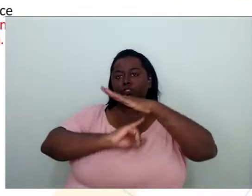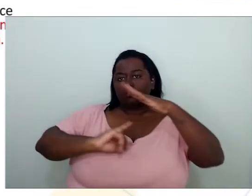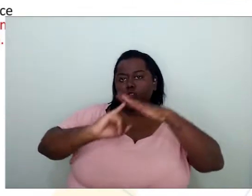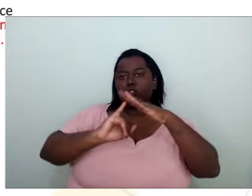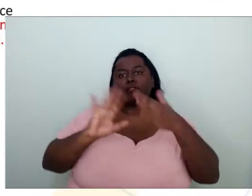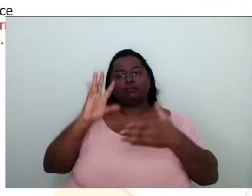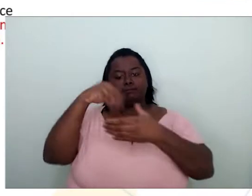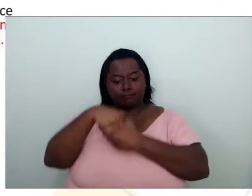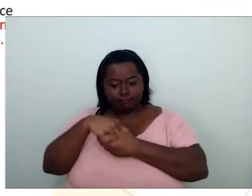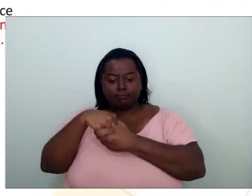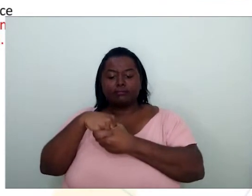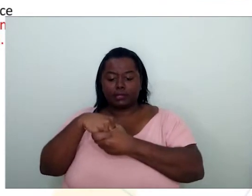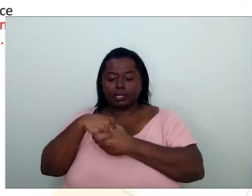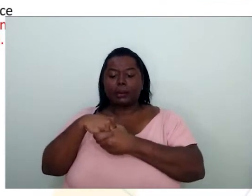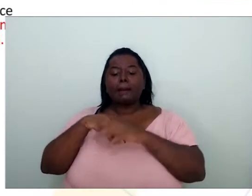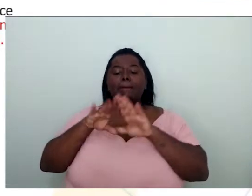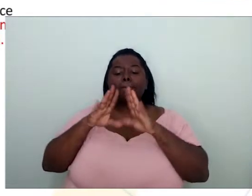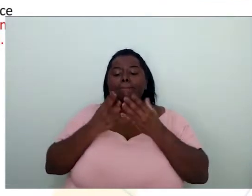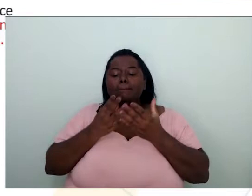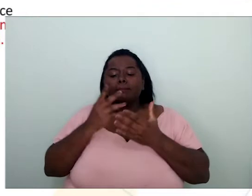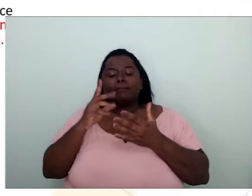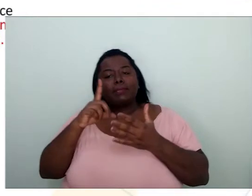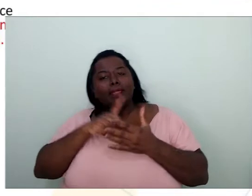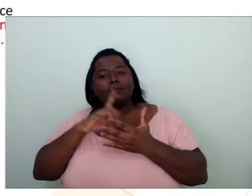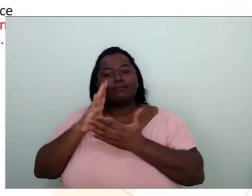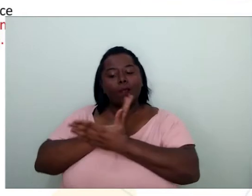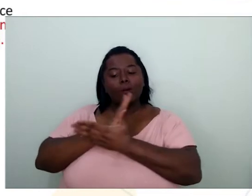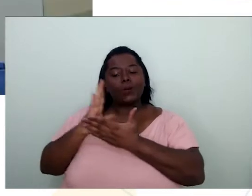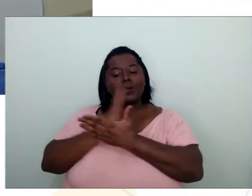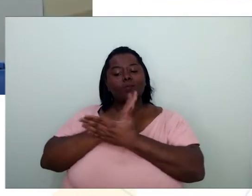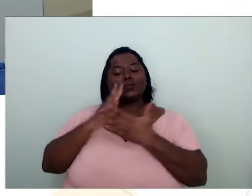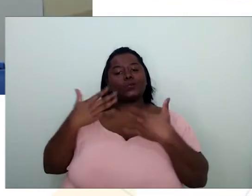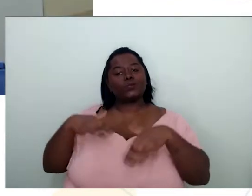are quite happy to pass this role on to novice teachers and student. They say you